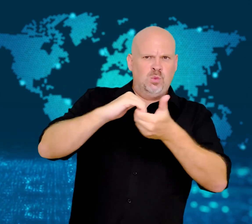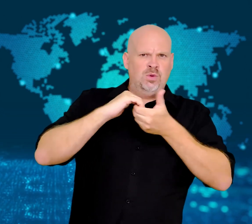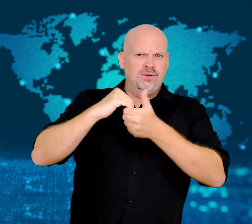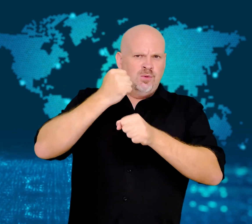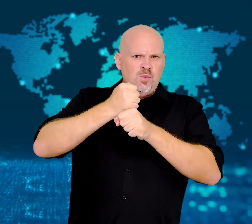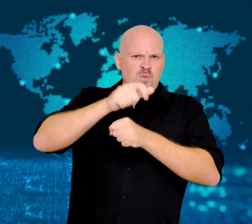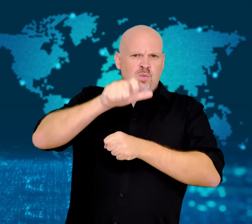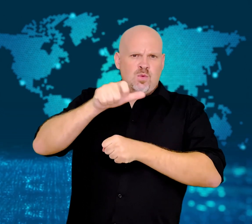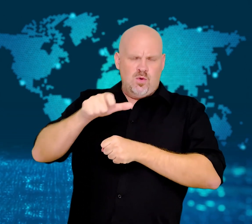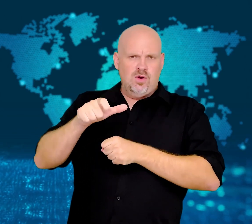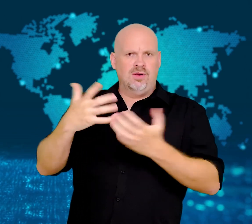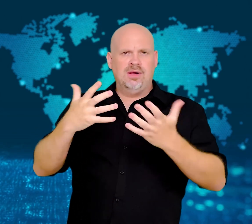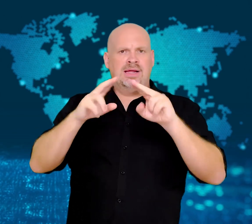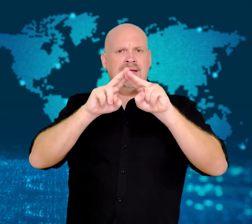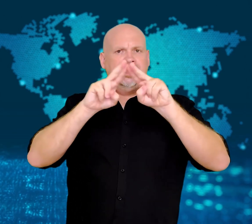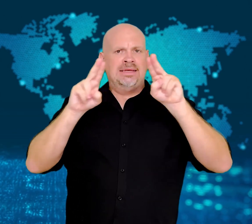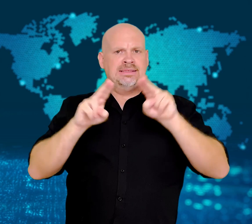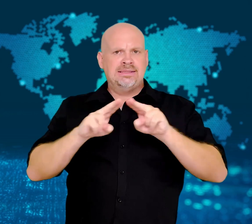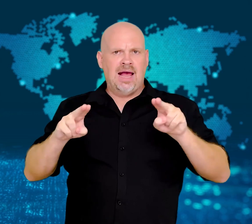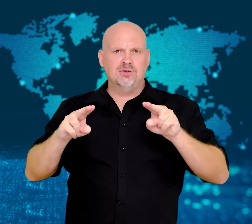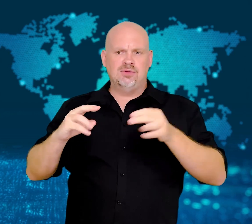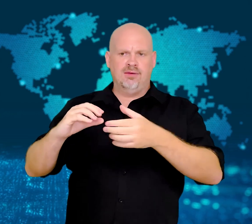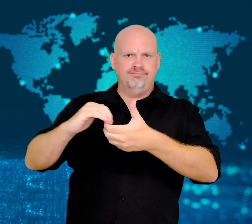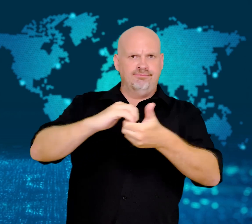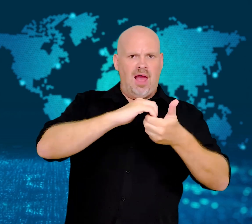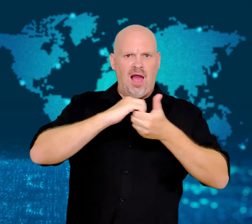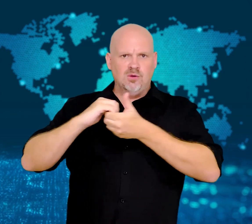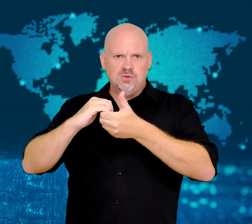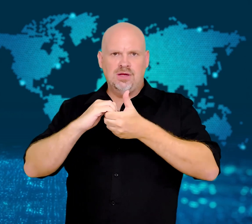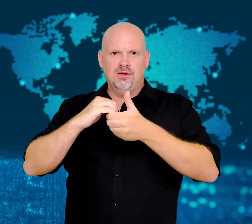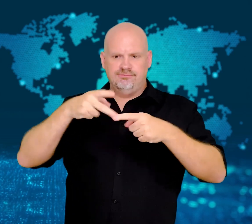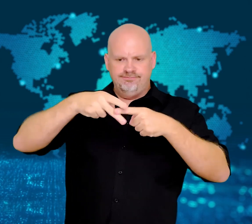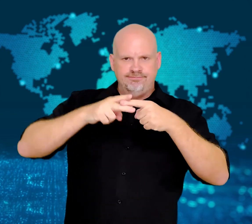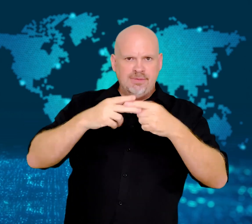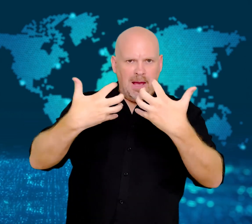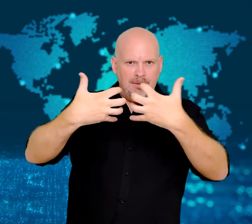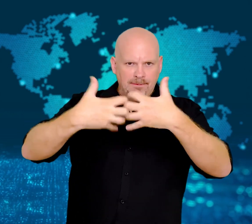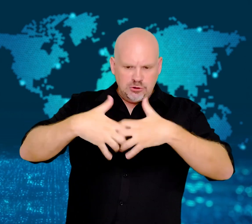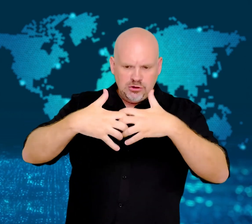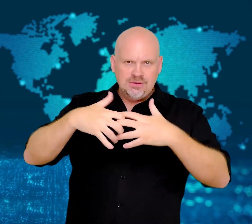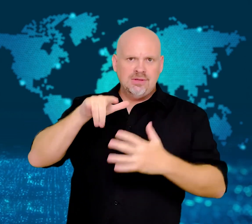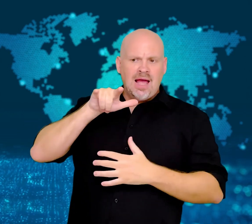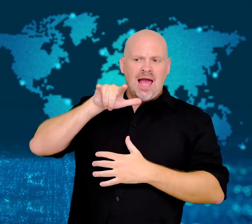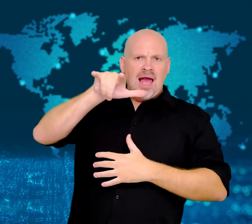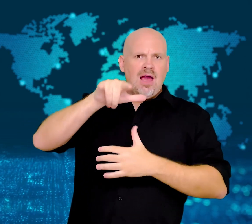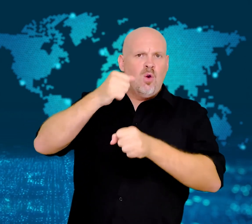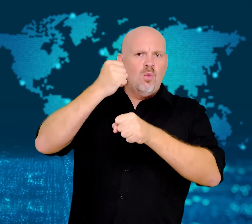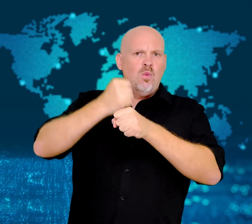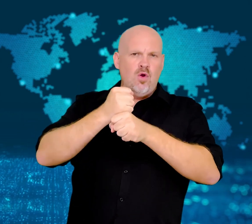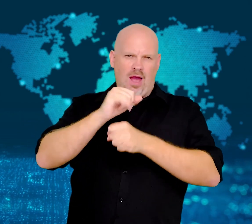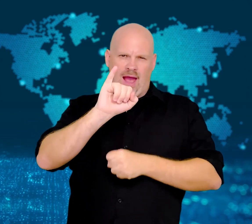They were backed by a long-established union,